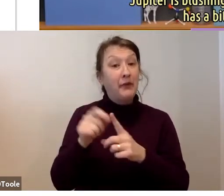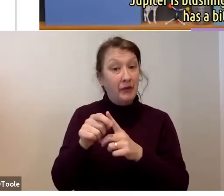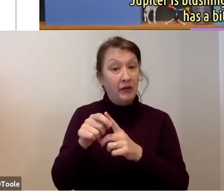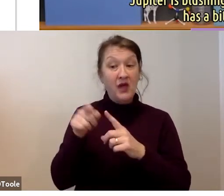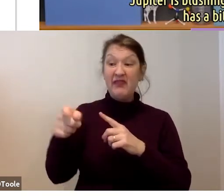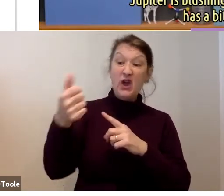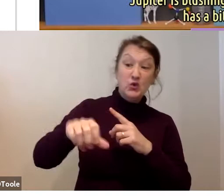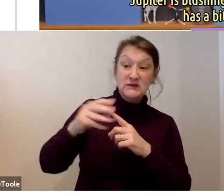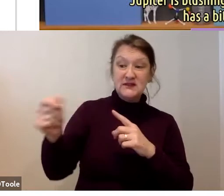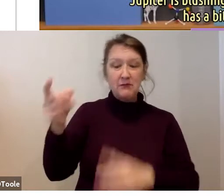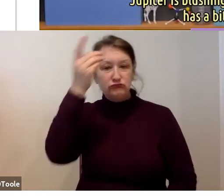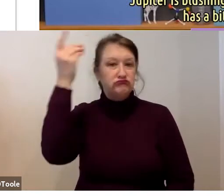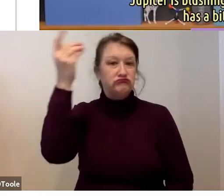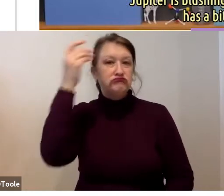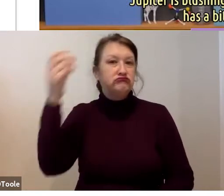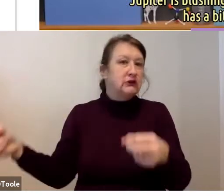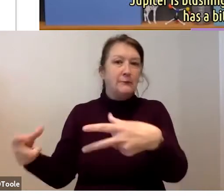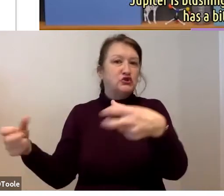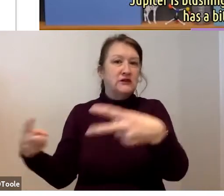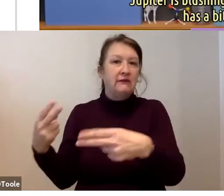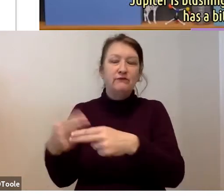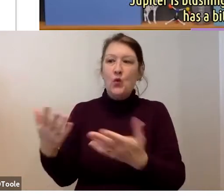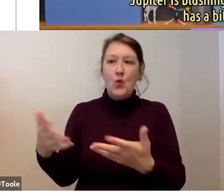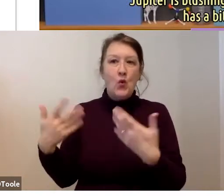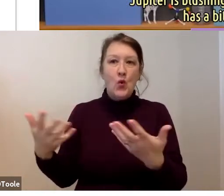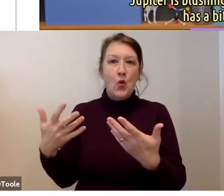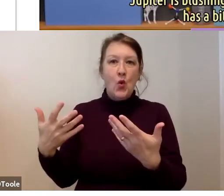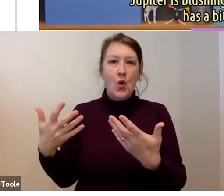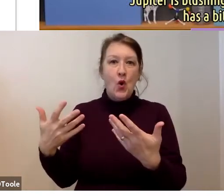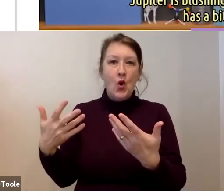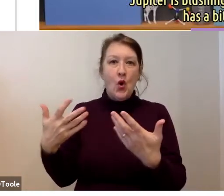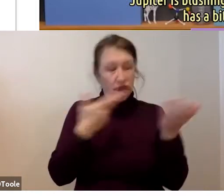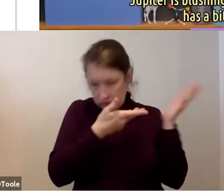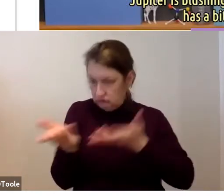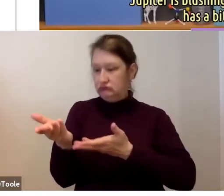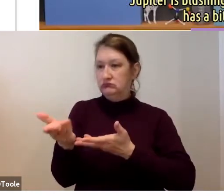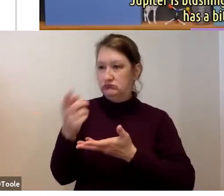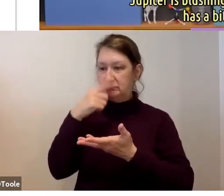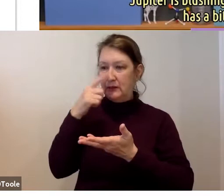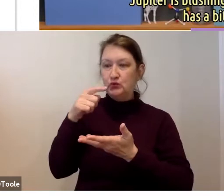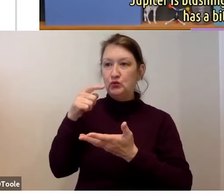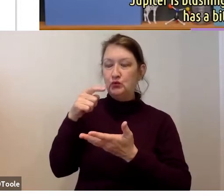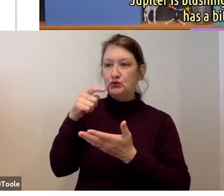to draw people to their app, to click on and swipe.